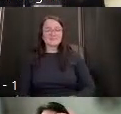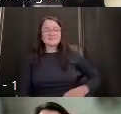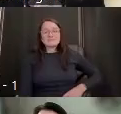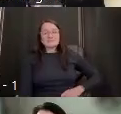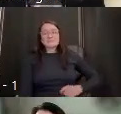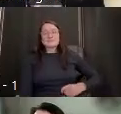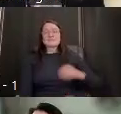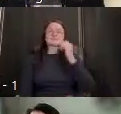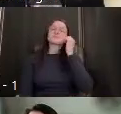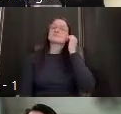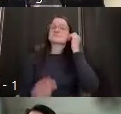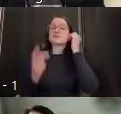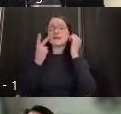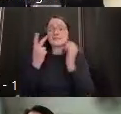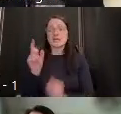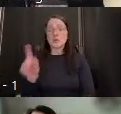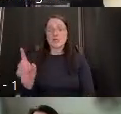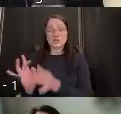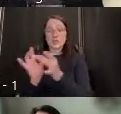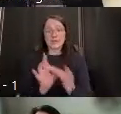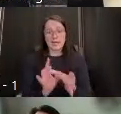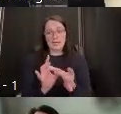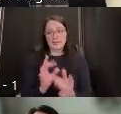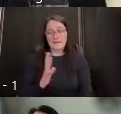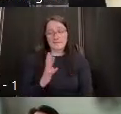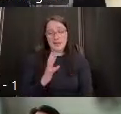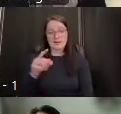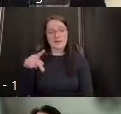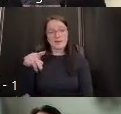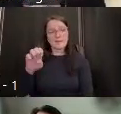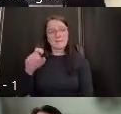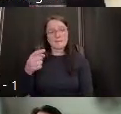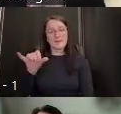Megan, if that's all right. Um, gogg from Peggy Schmidt. Um, do you collect any data or have any